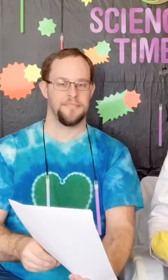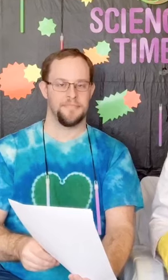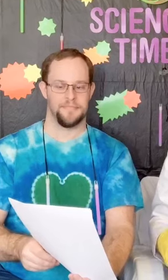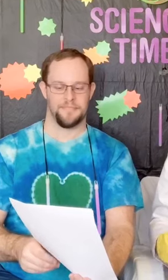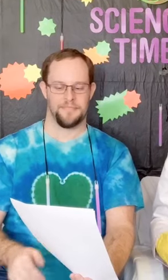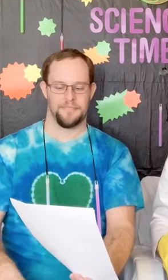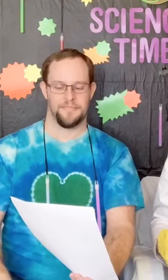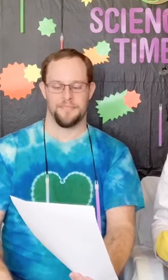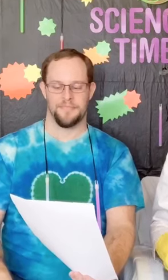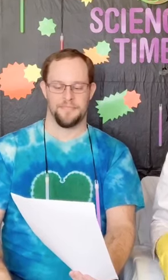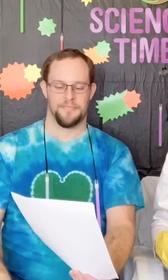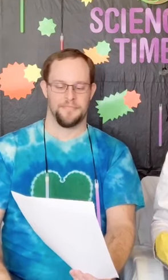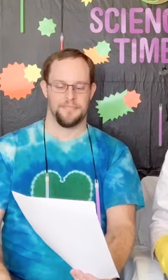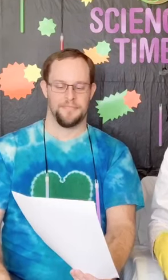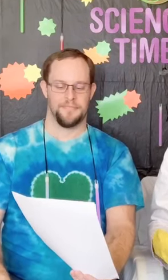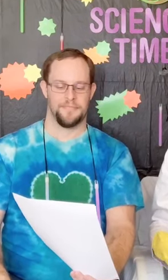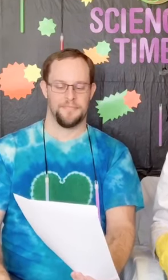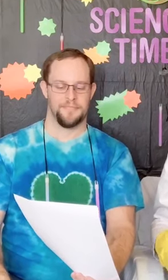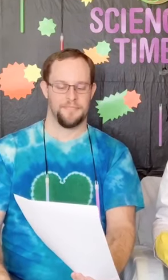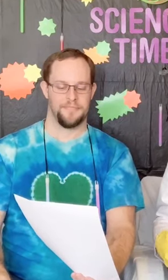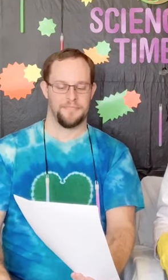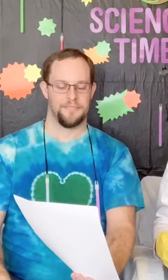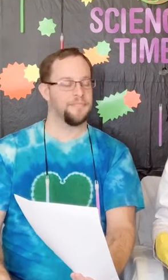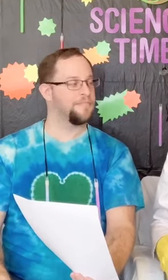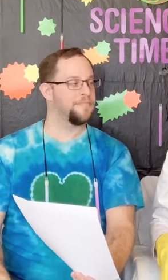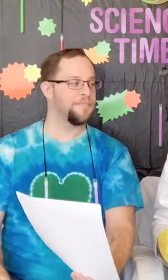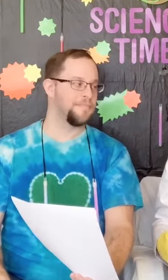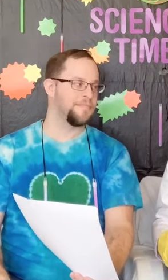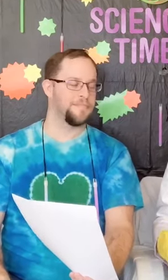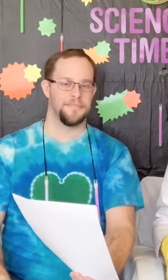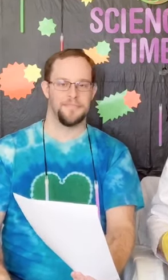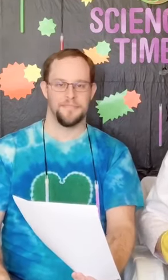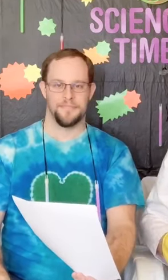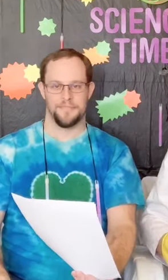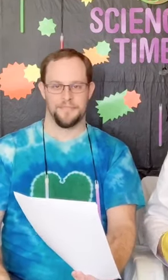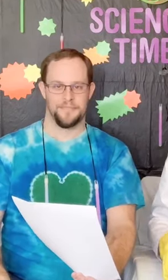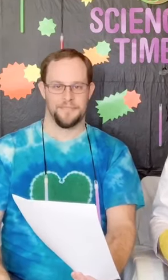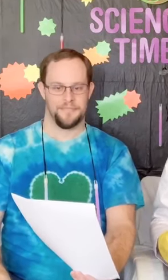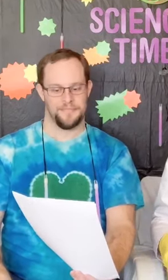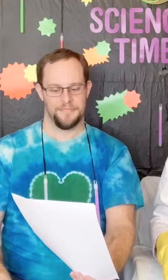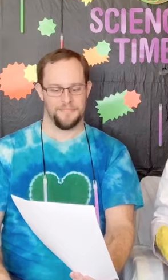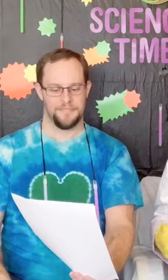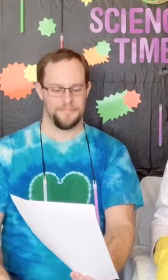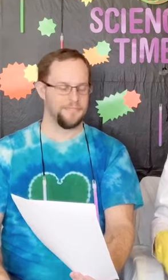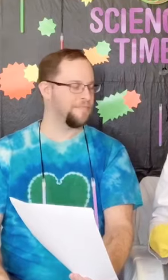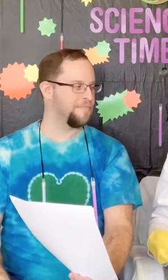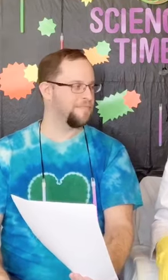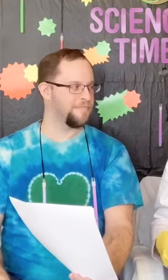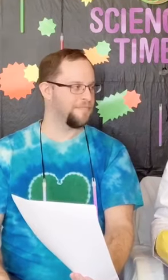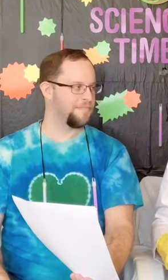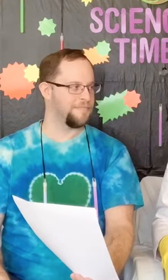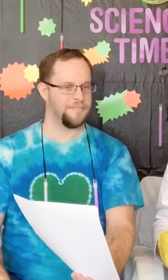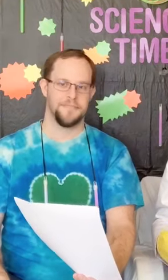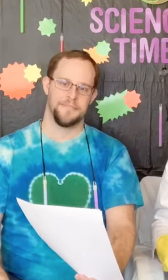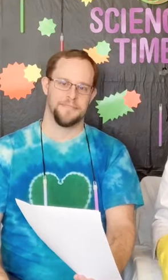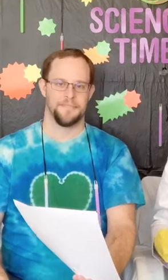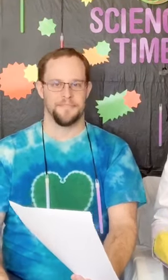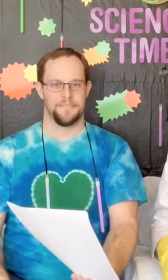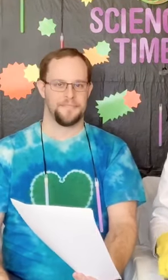I was traveling with Corina on my journey of a germ! Hand to hand!